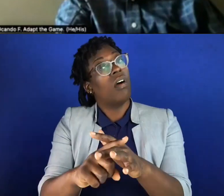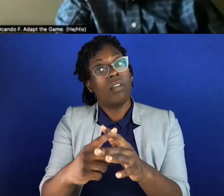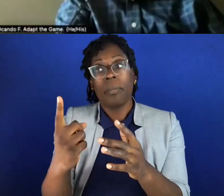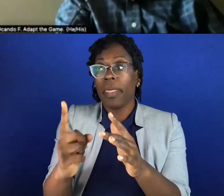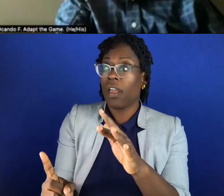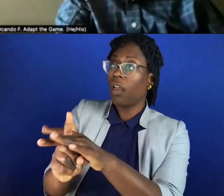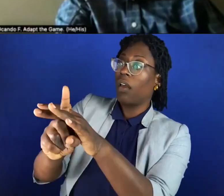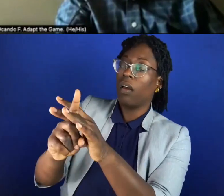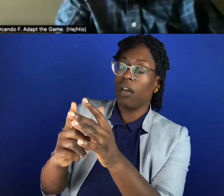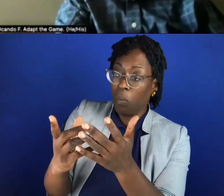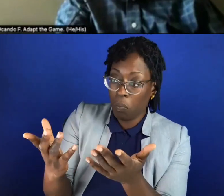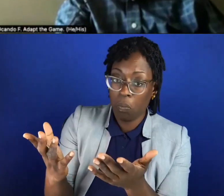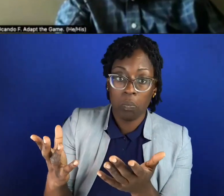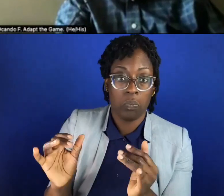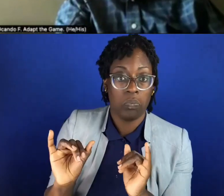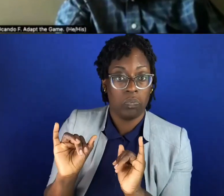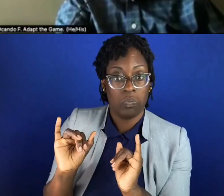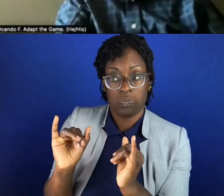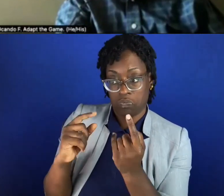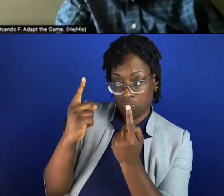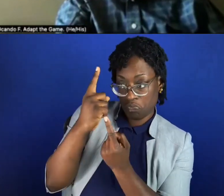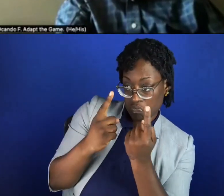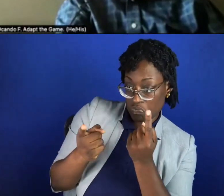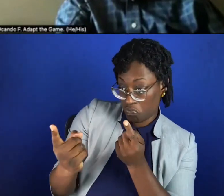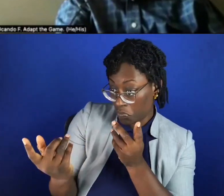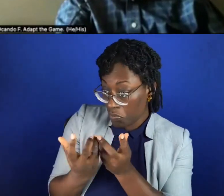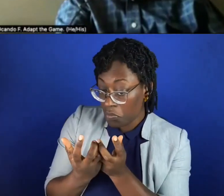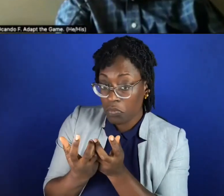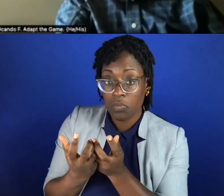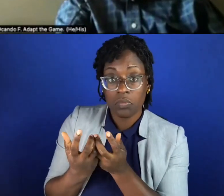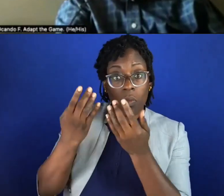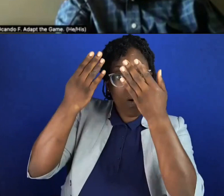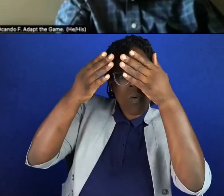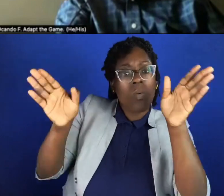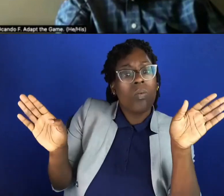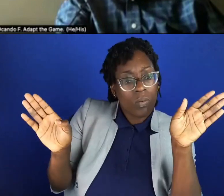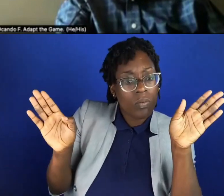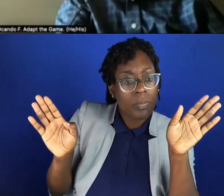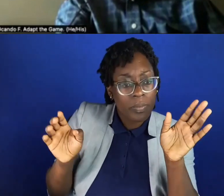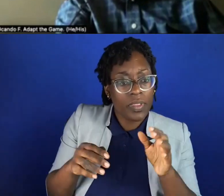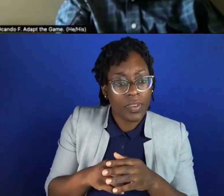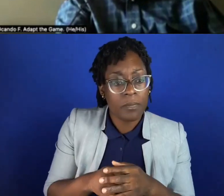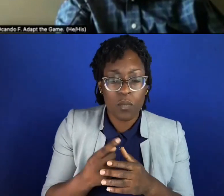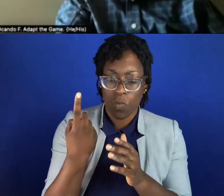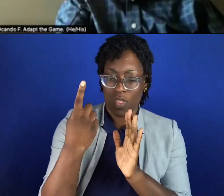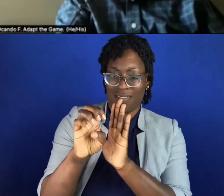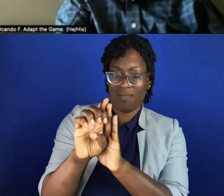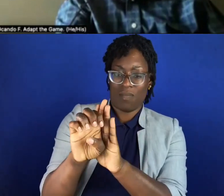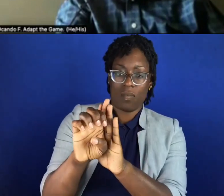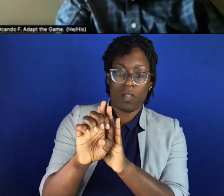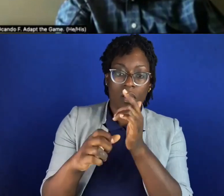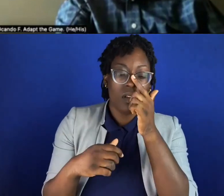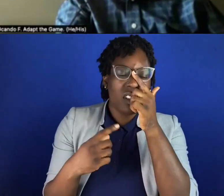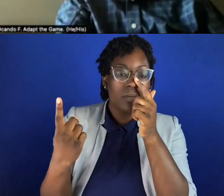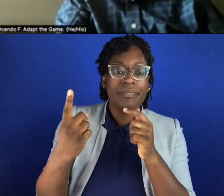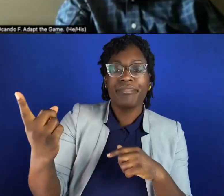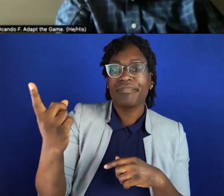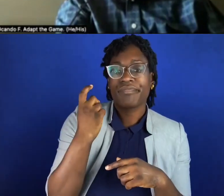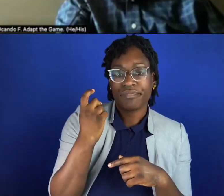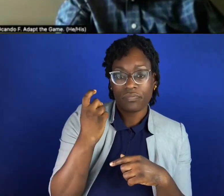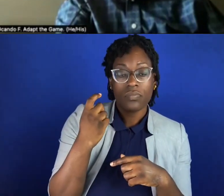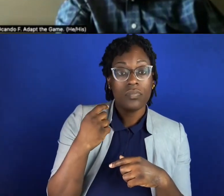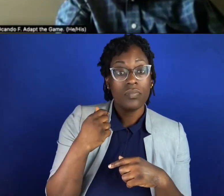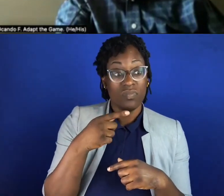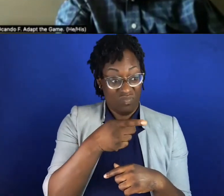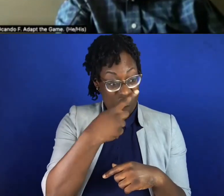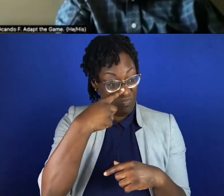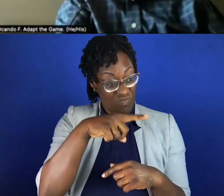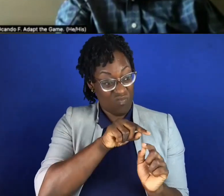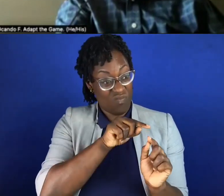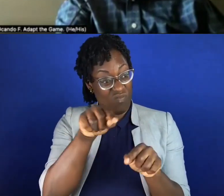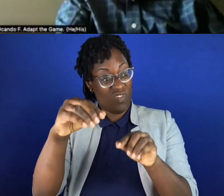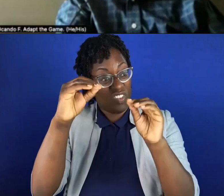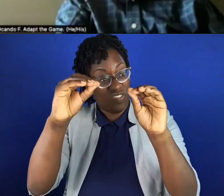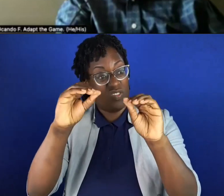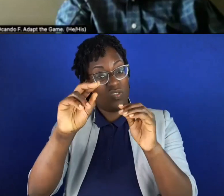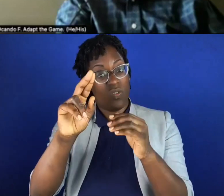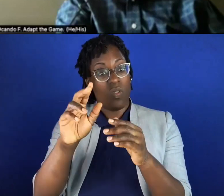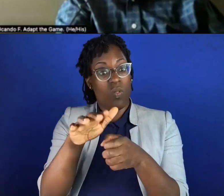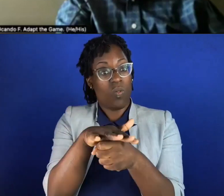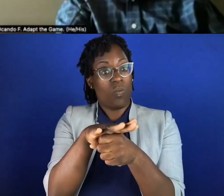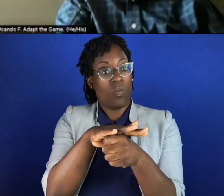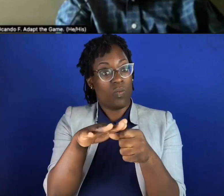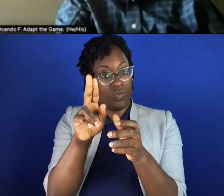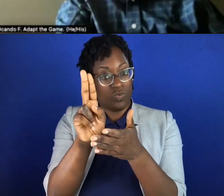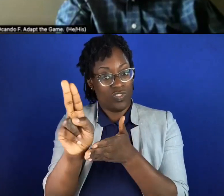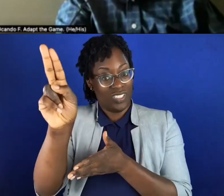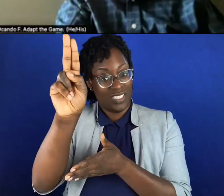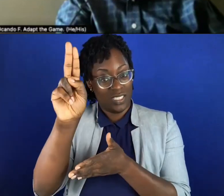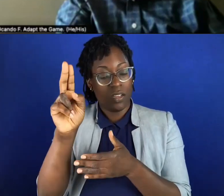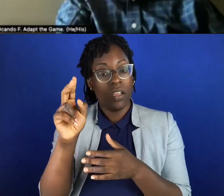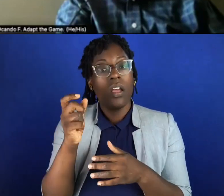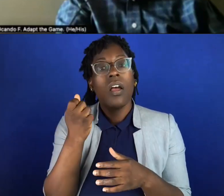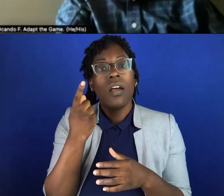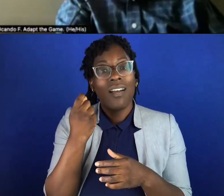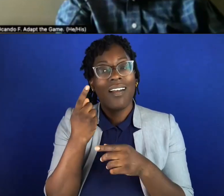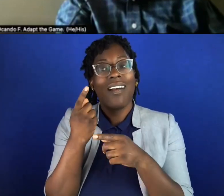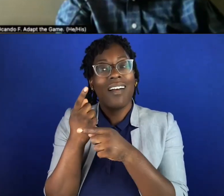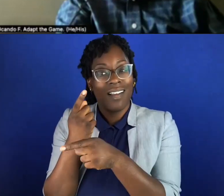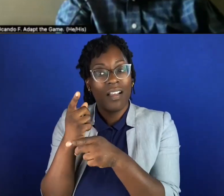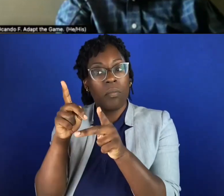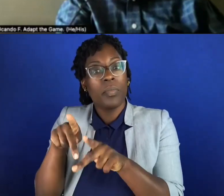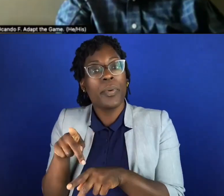An example, I was asked if I could teach at the local university, but they assumed I was